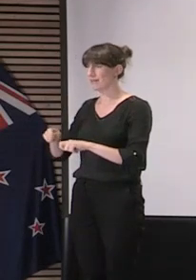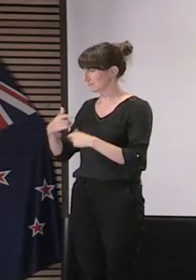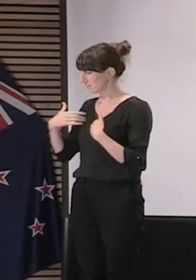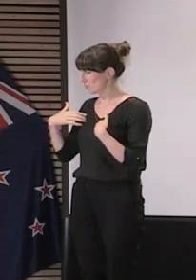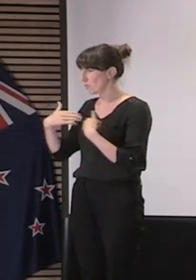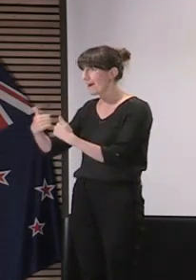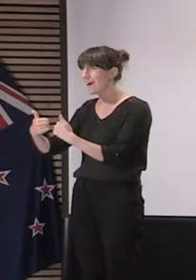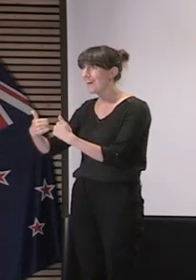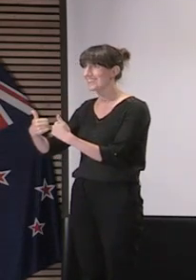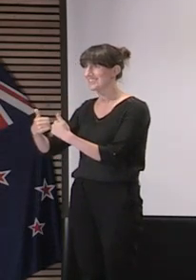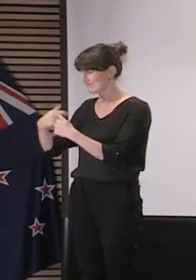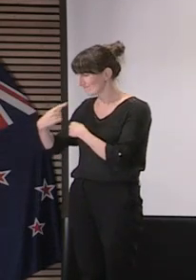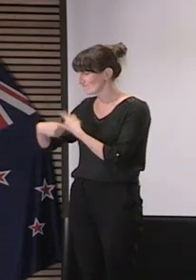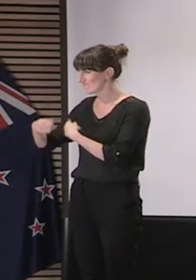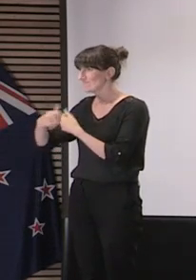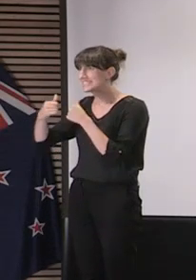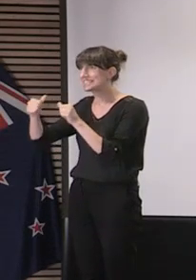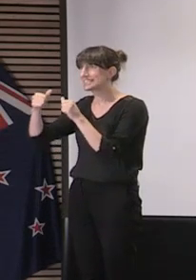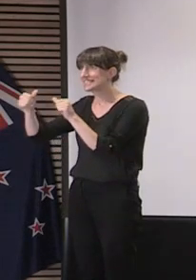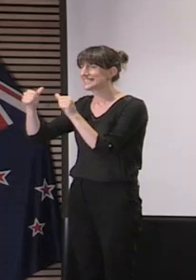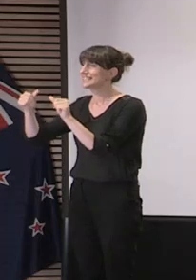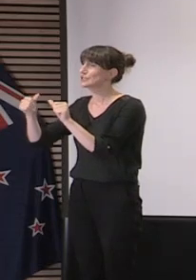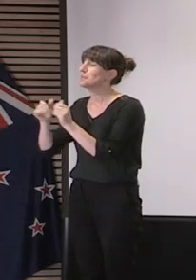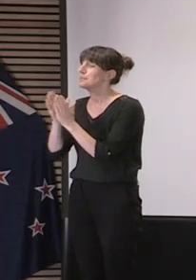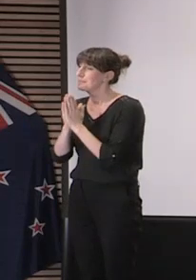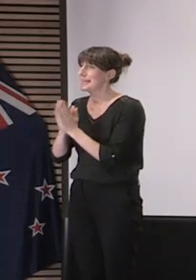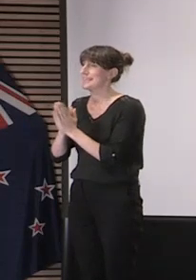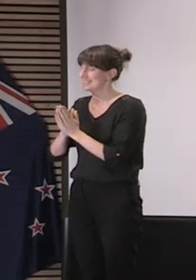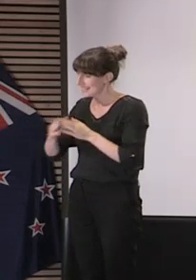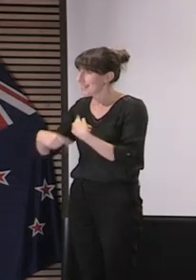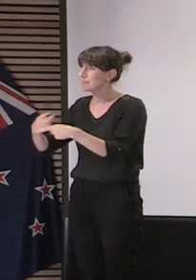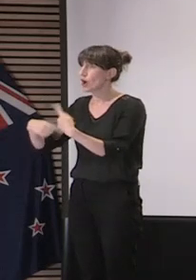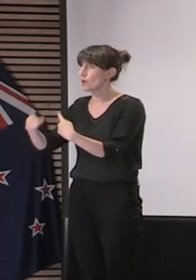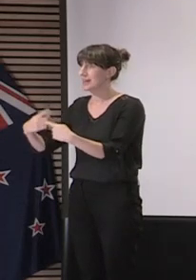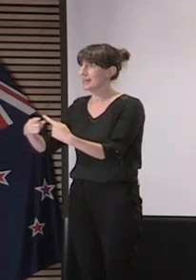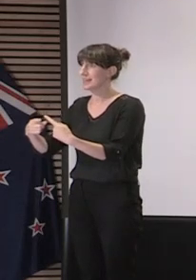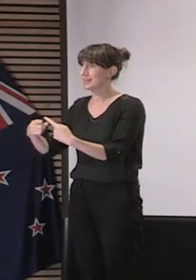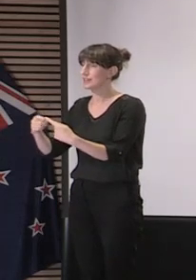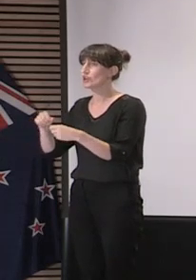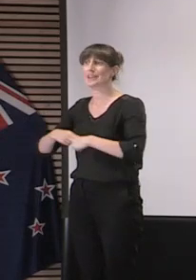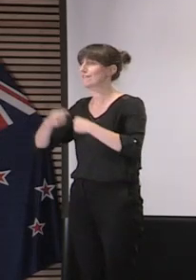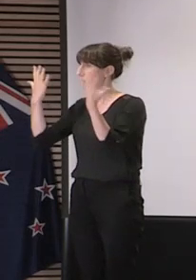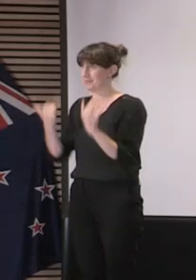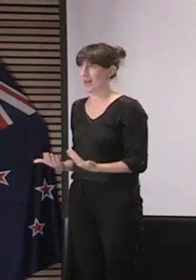two weeks in. We're doing amazingly well. It's holding